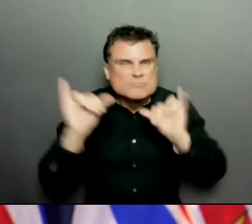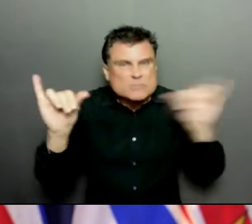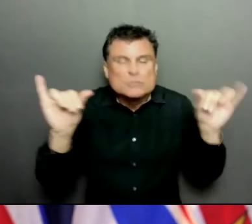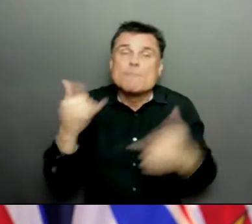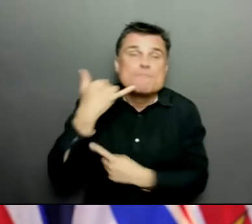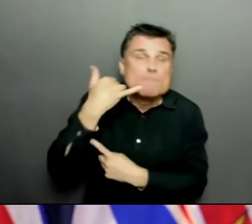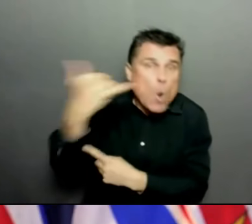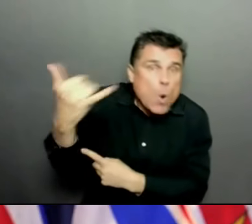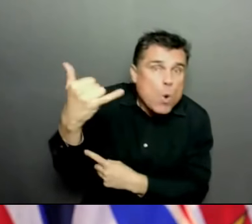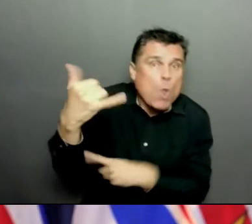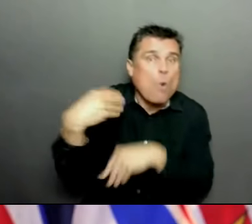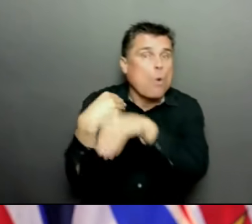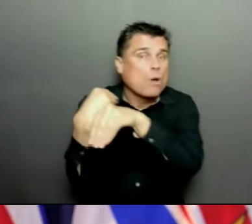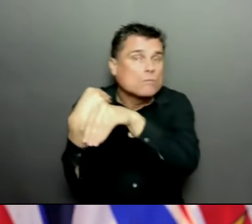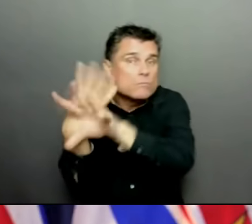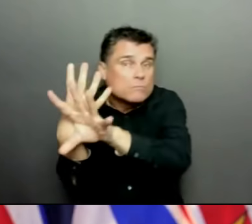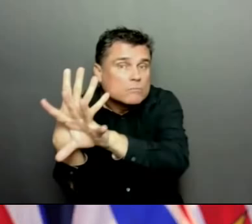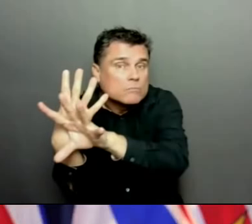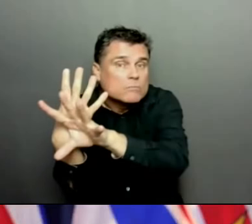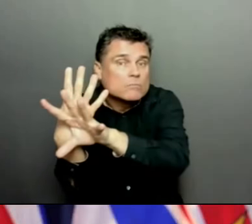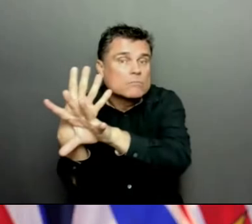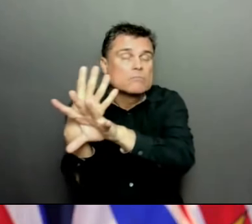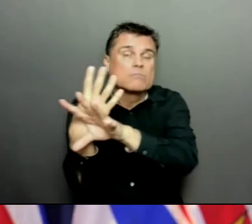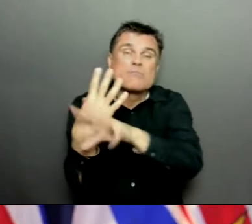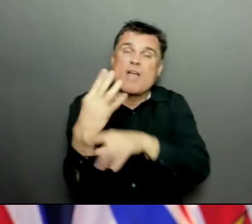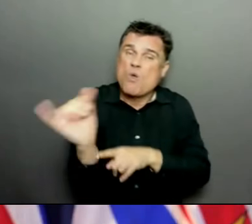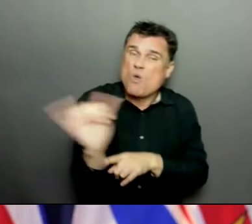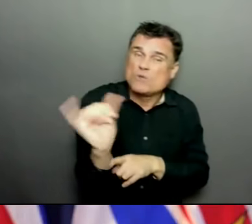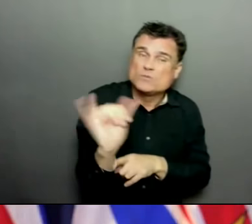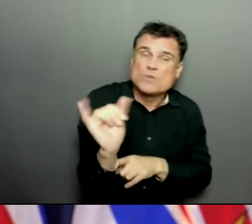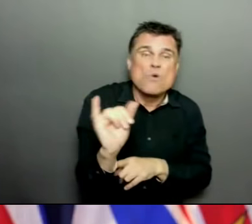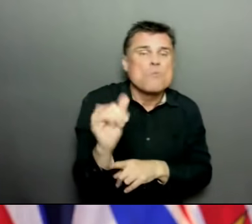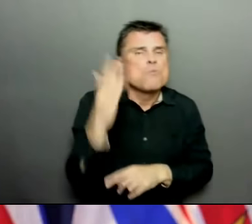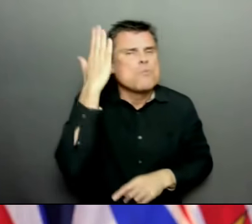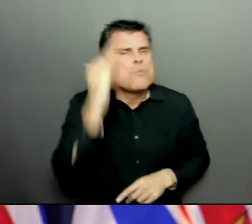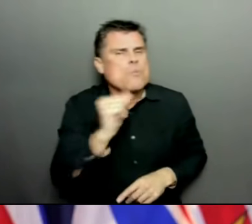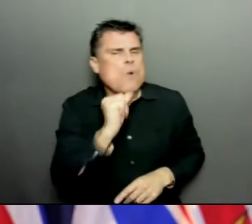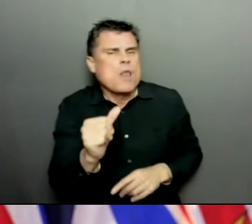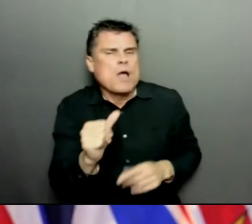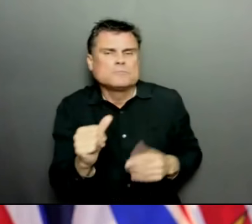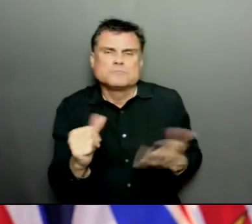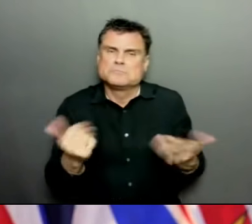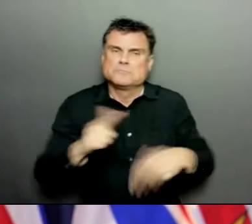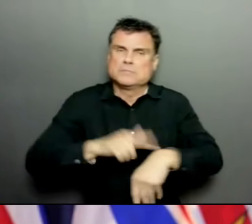possibly, and this will be up to people as this was generated from the community December 23,